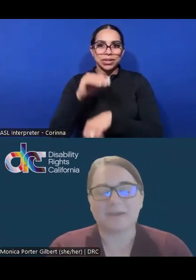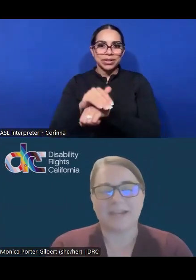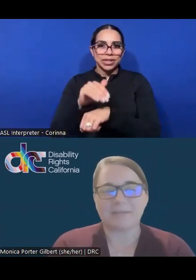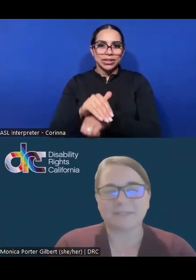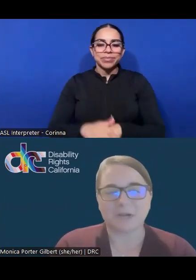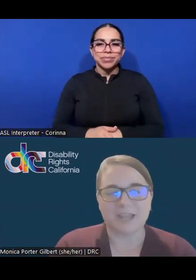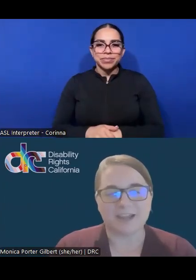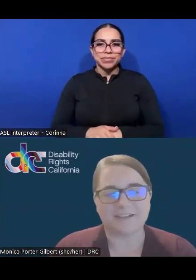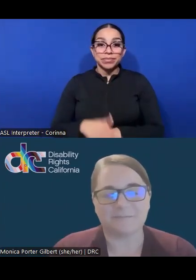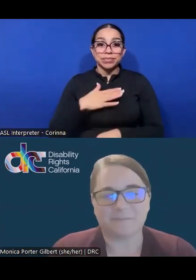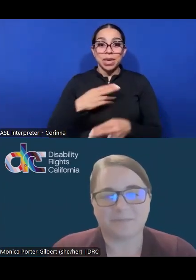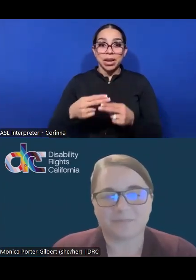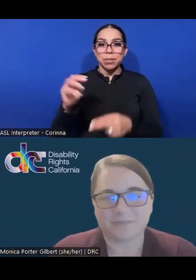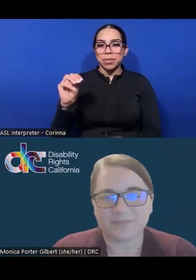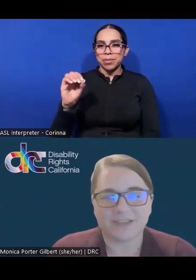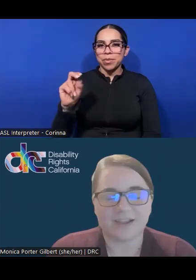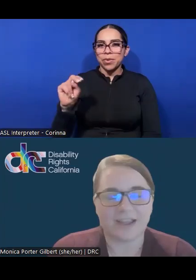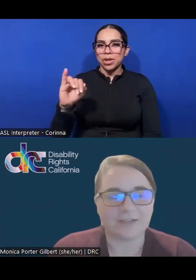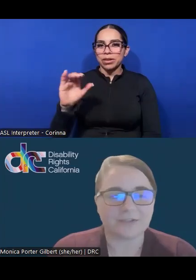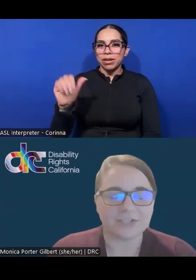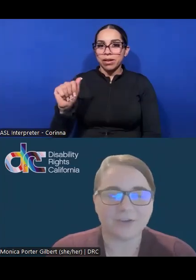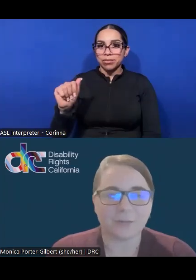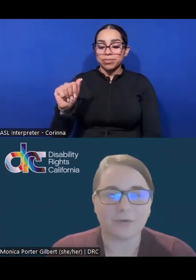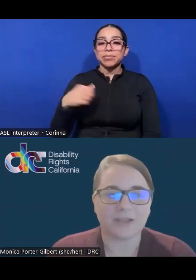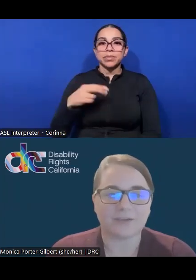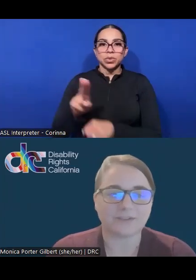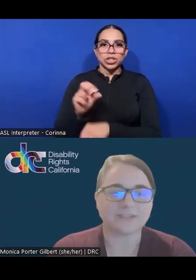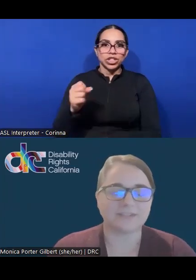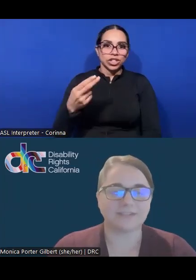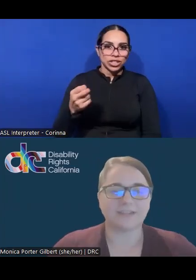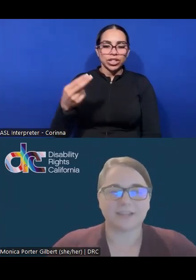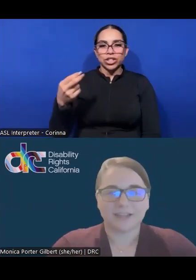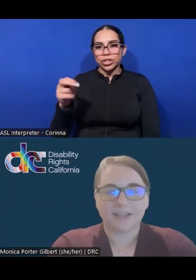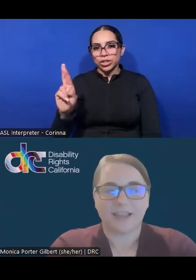My name is Monica. I use she/her pronouns